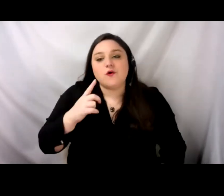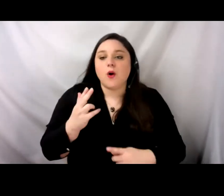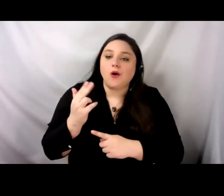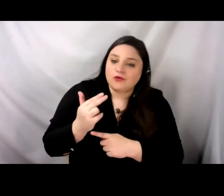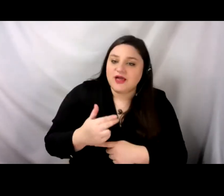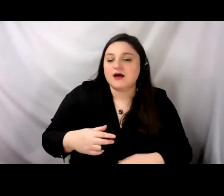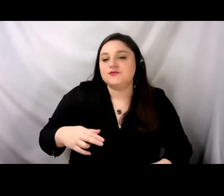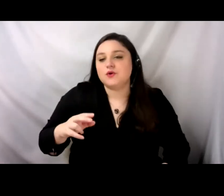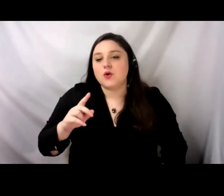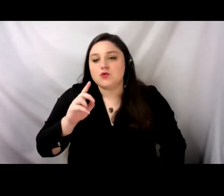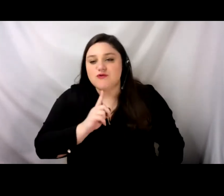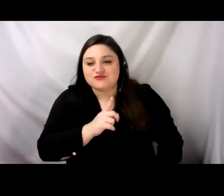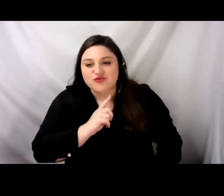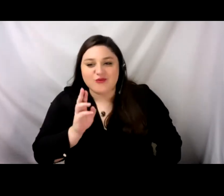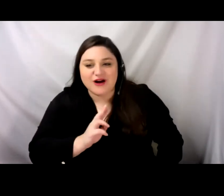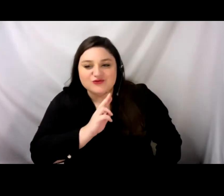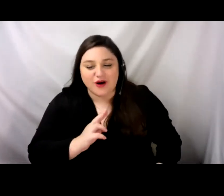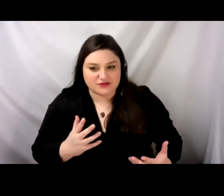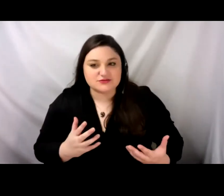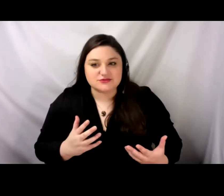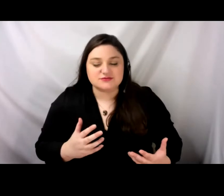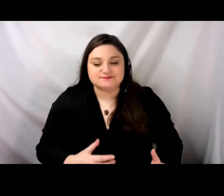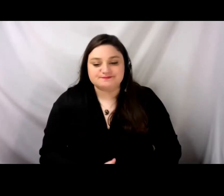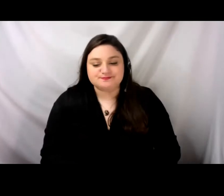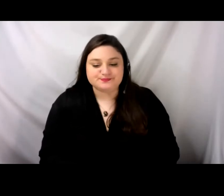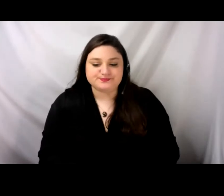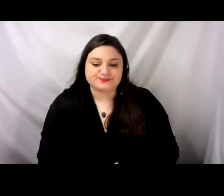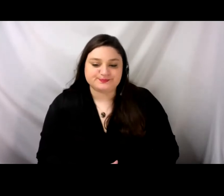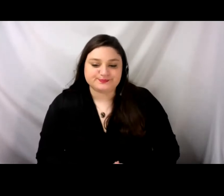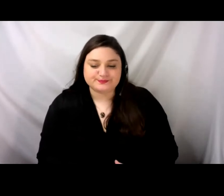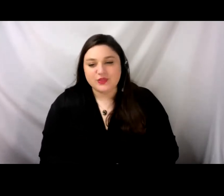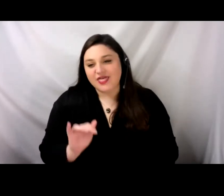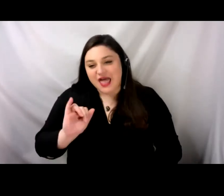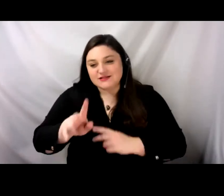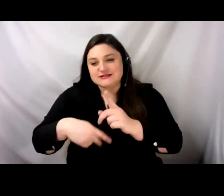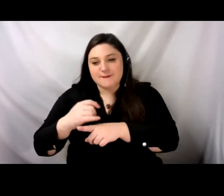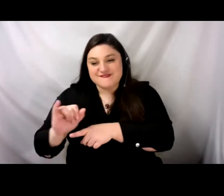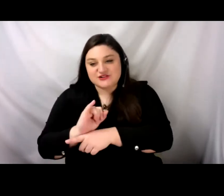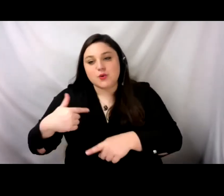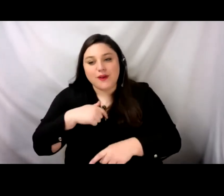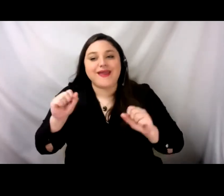We spent some time between the initial announcement